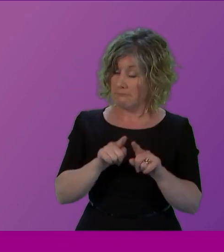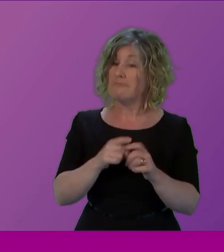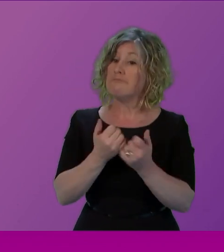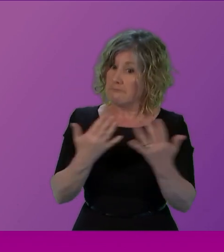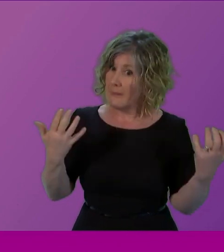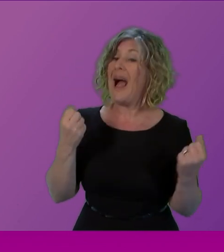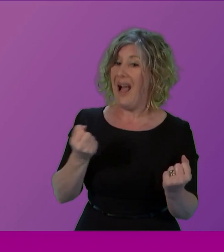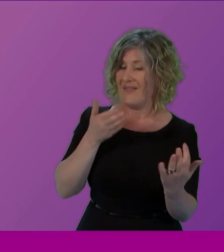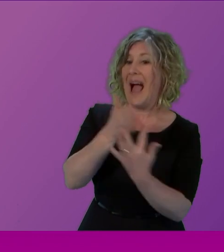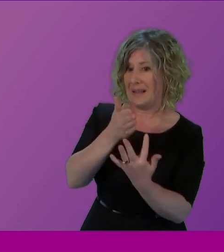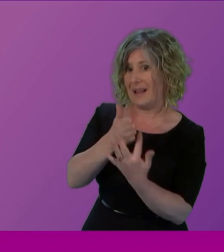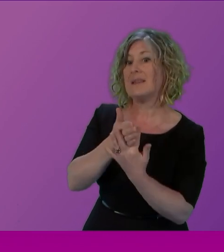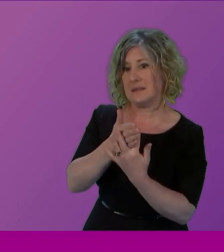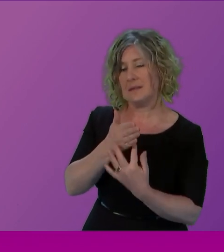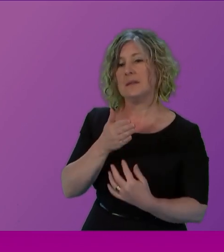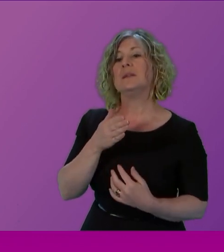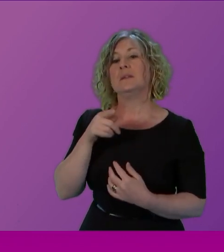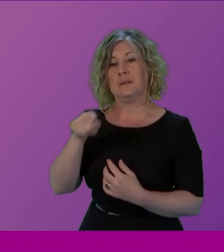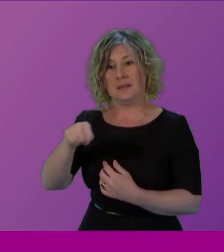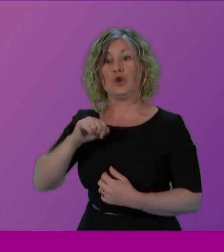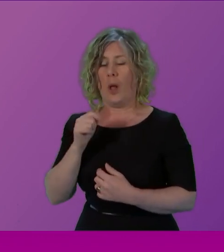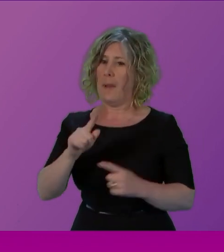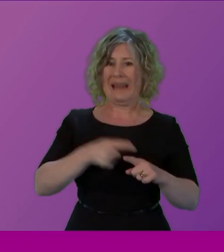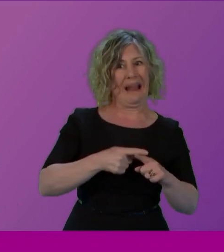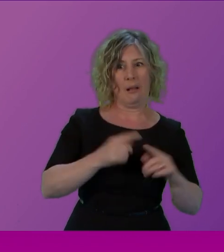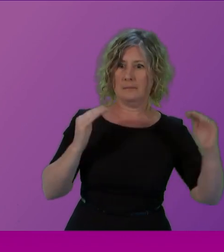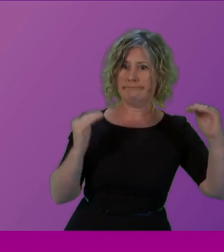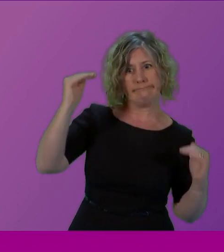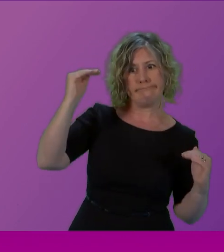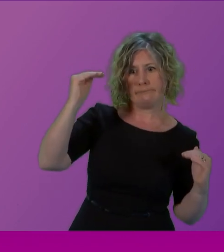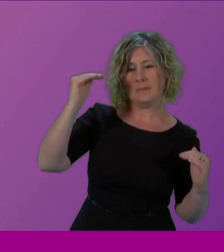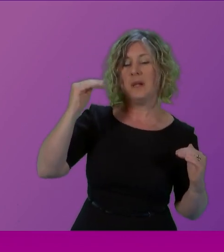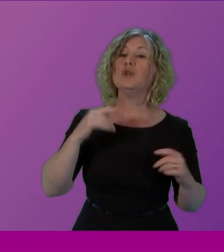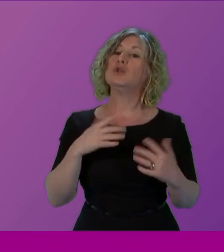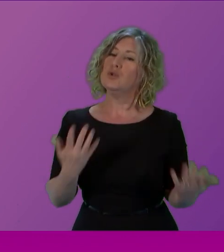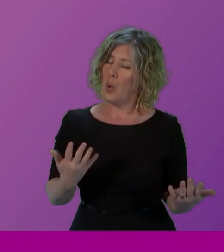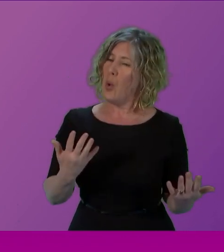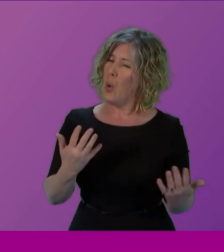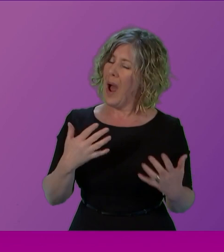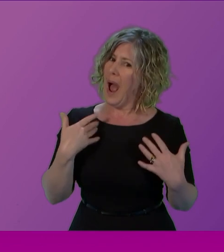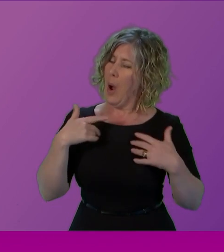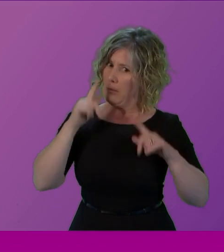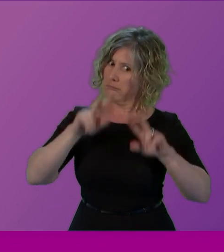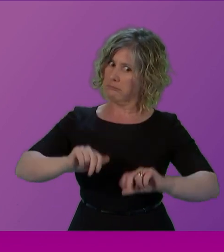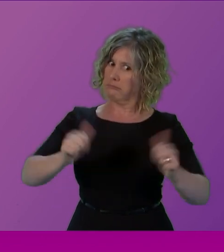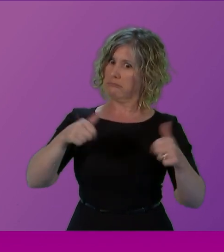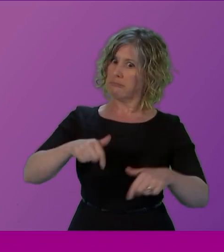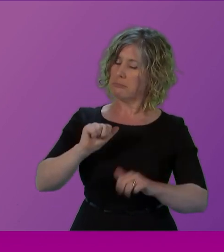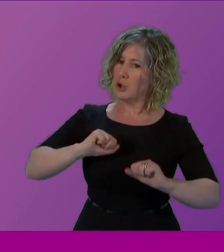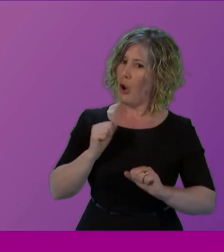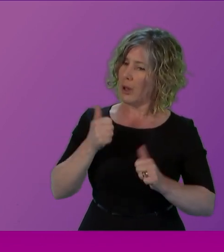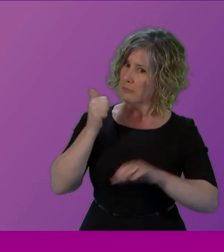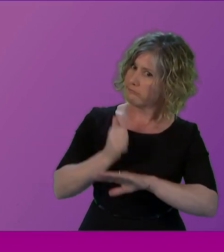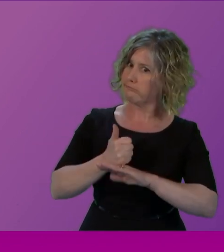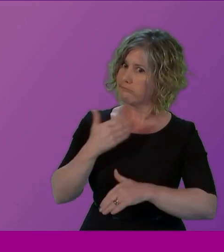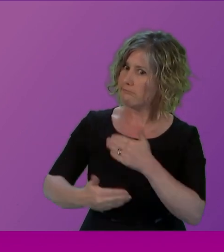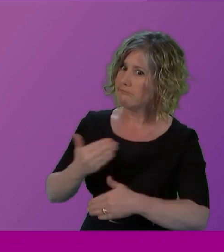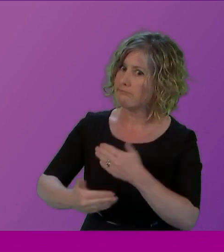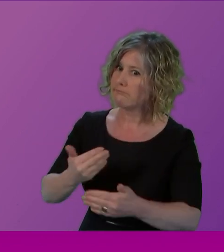Yes, dentistry is under pressure, but there is a solid foundation there.